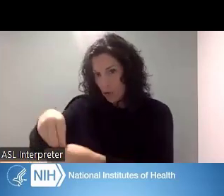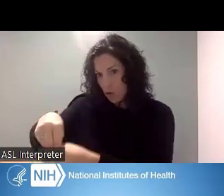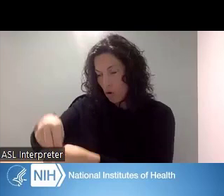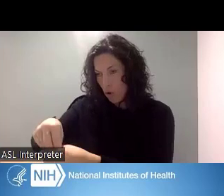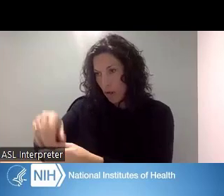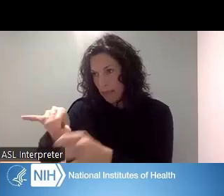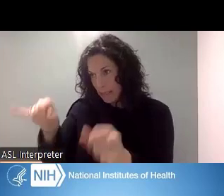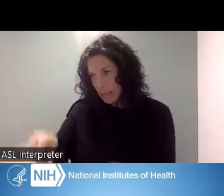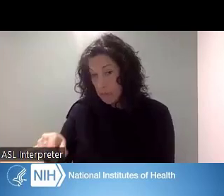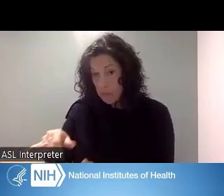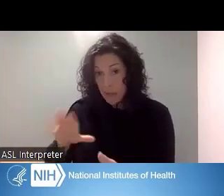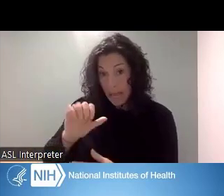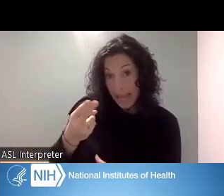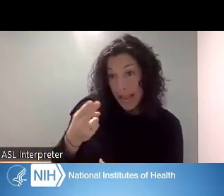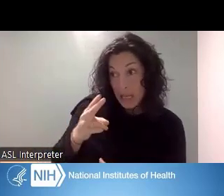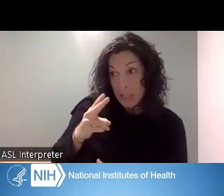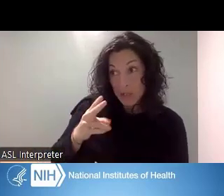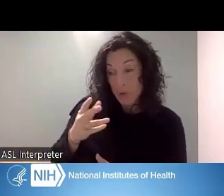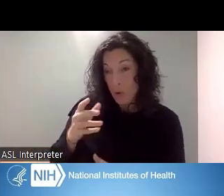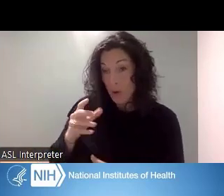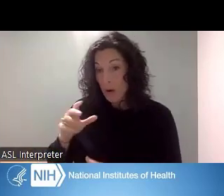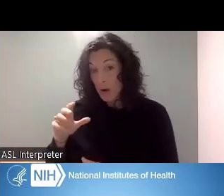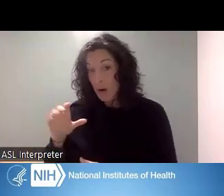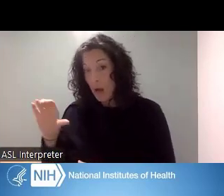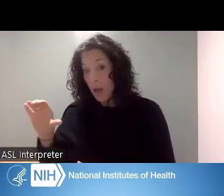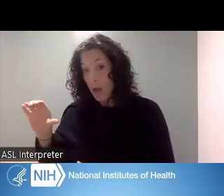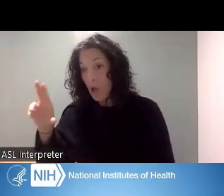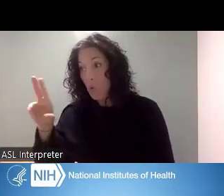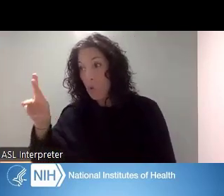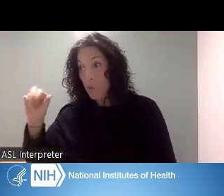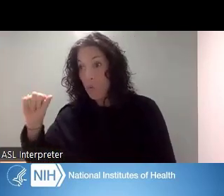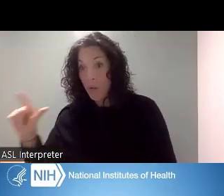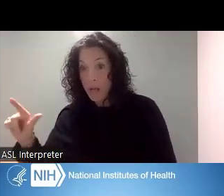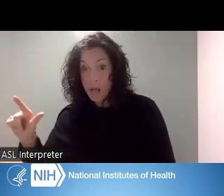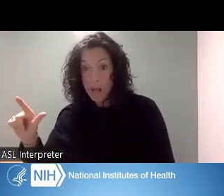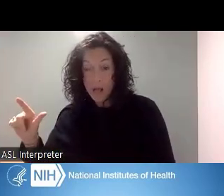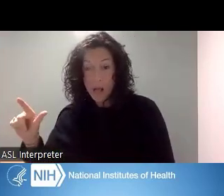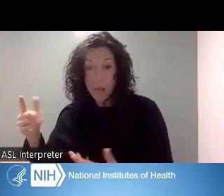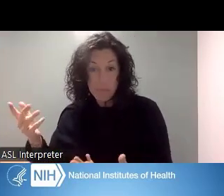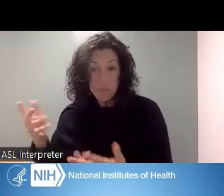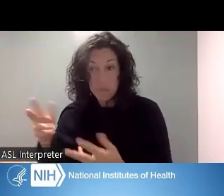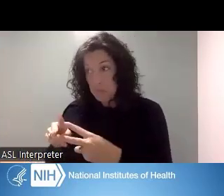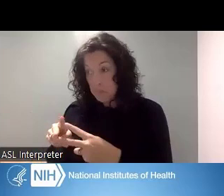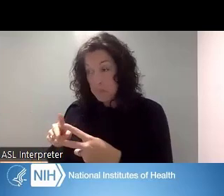whether it's a cash basis or accrual basis of accounting.